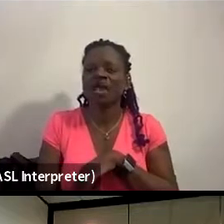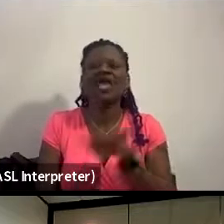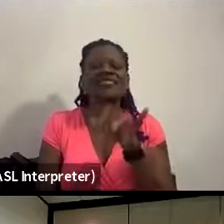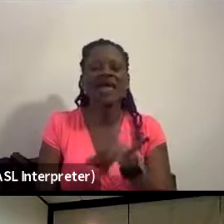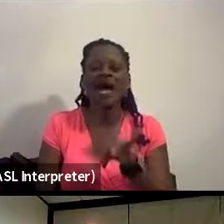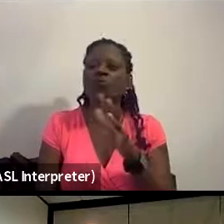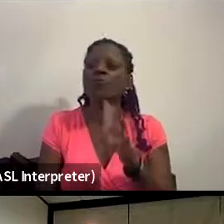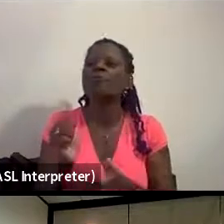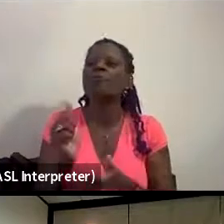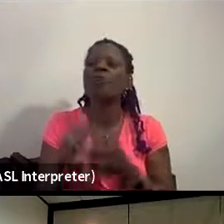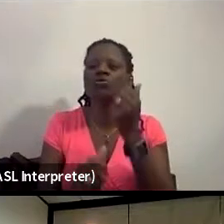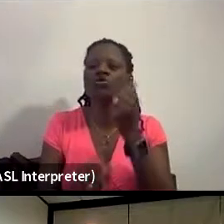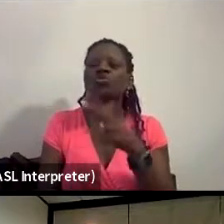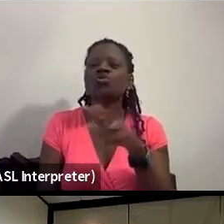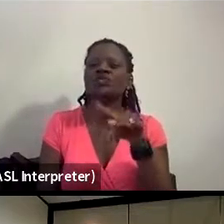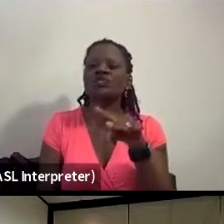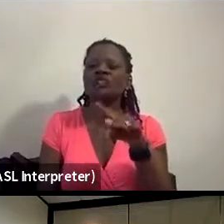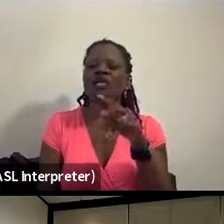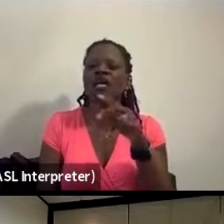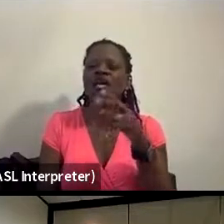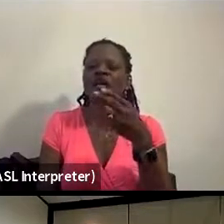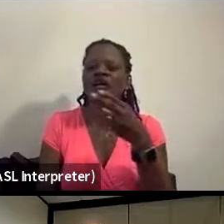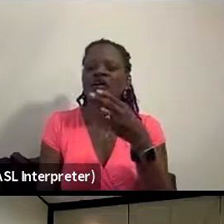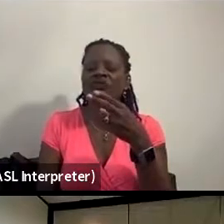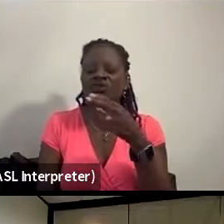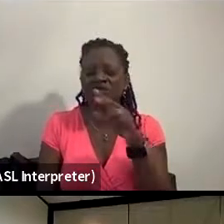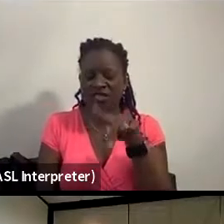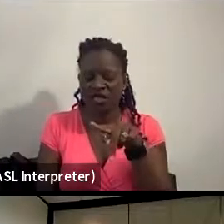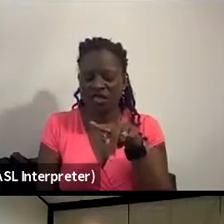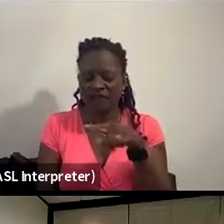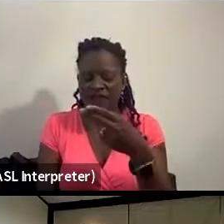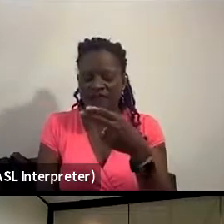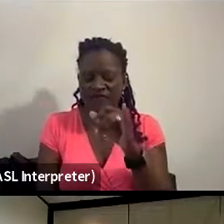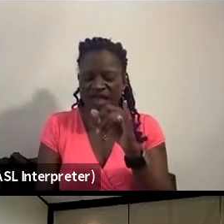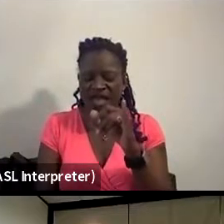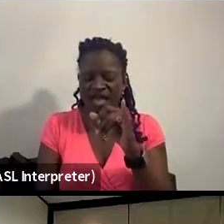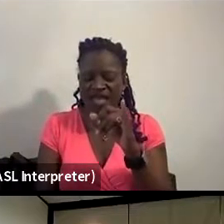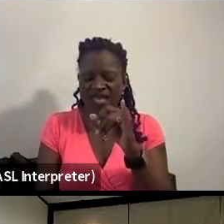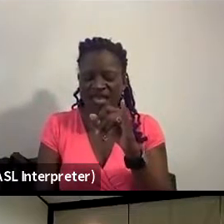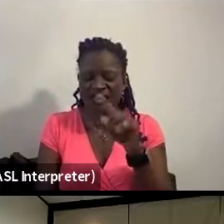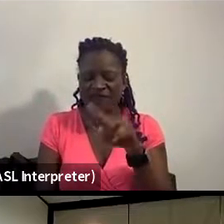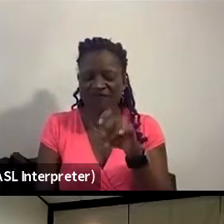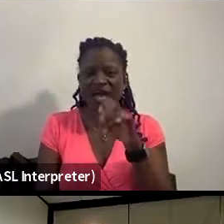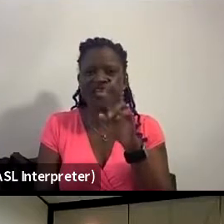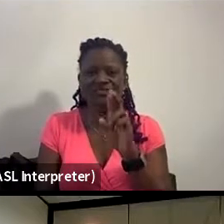But we have to remember, Pfizer is actually the vaccine that many of the health care